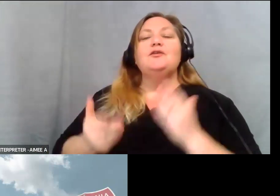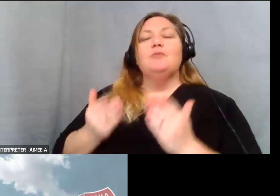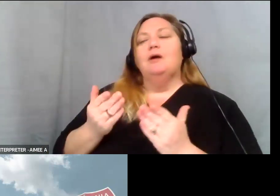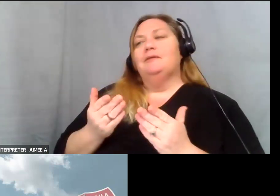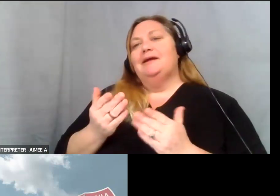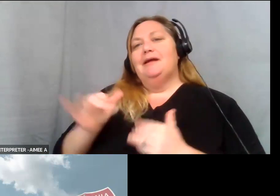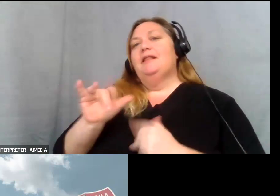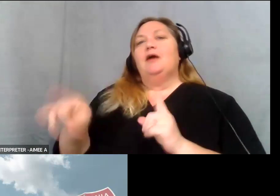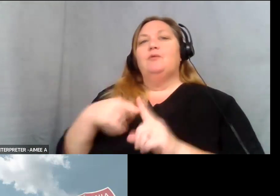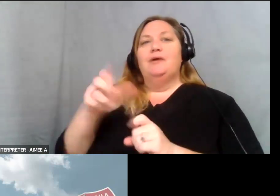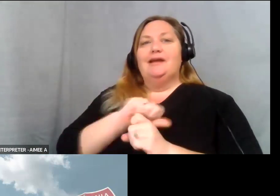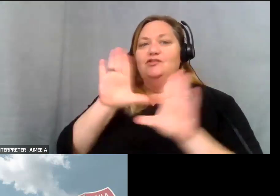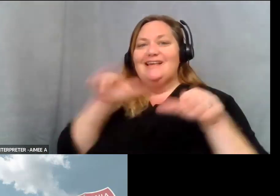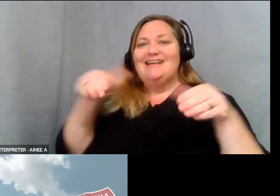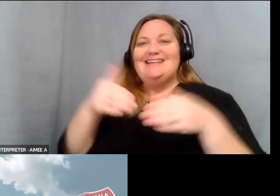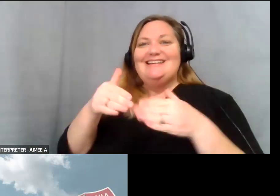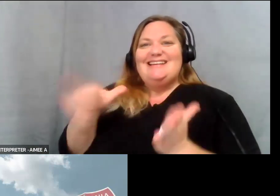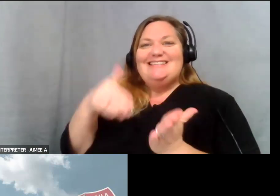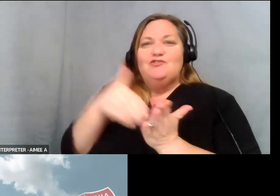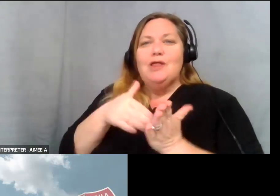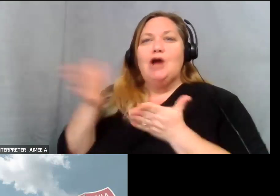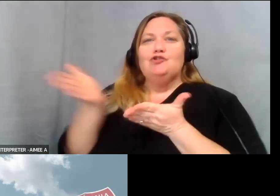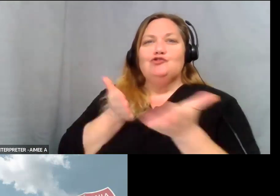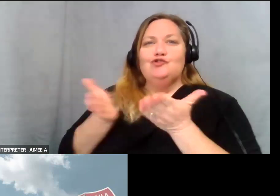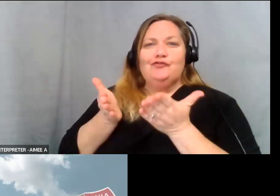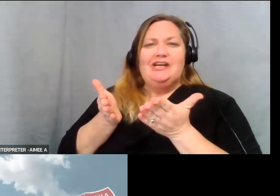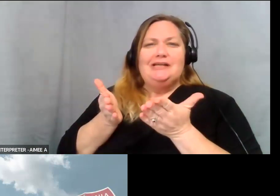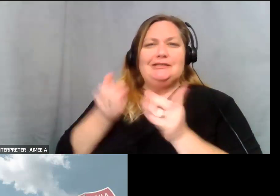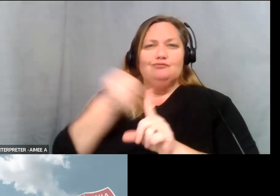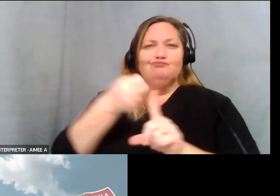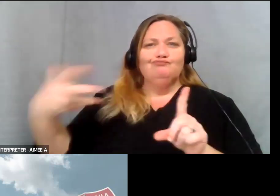we get to the centralized service stem, you know, down the road would love to hear about